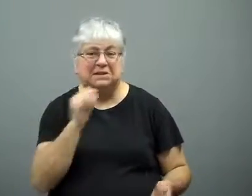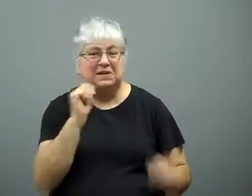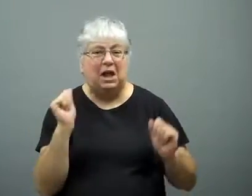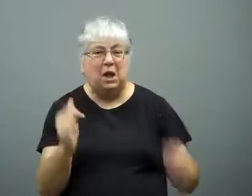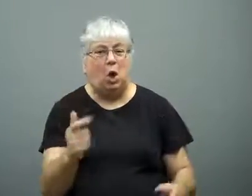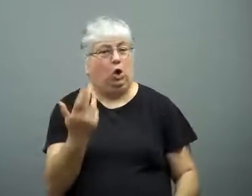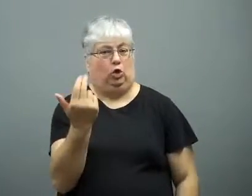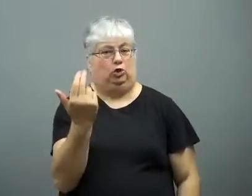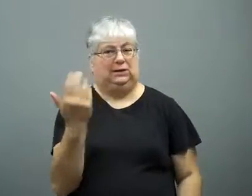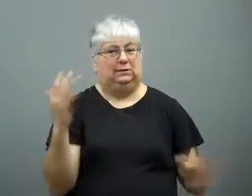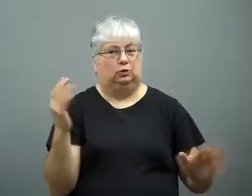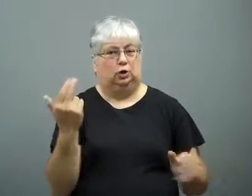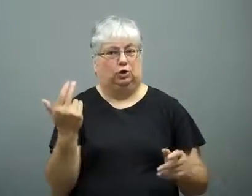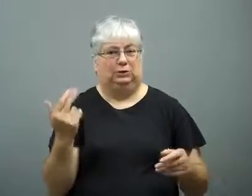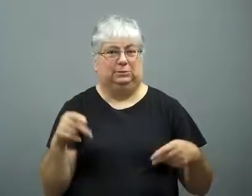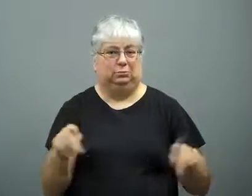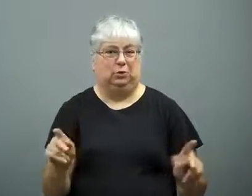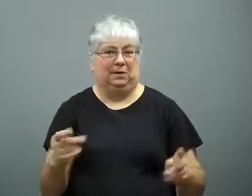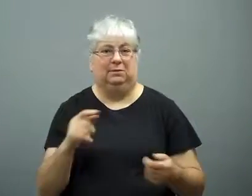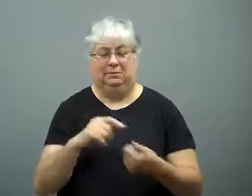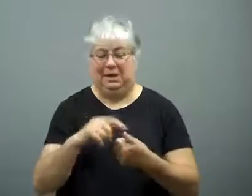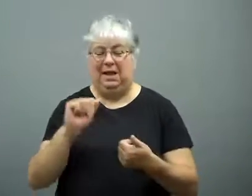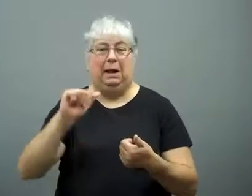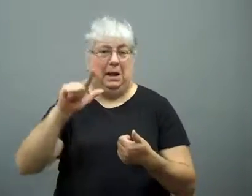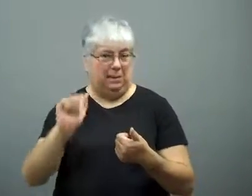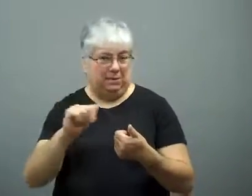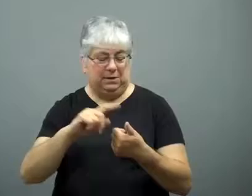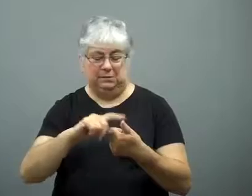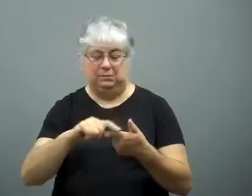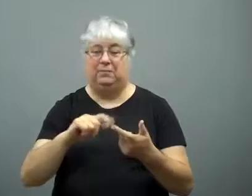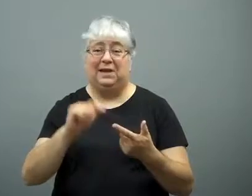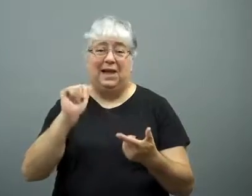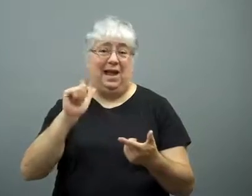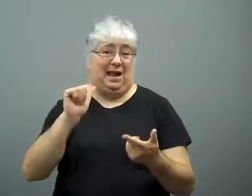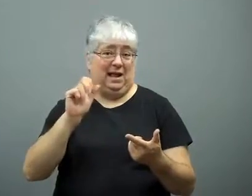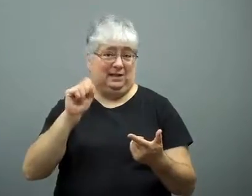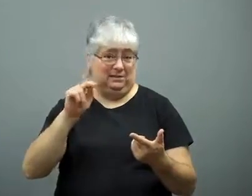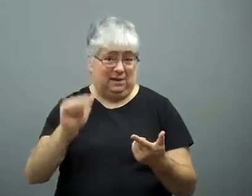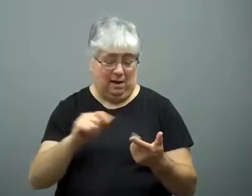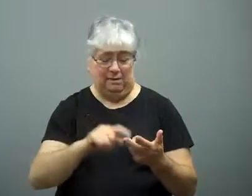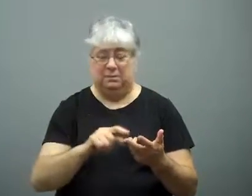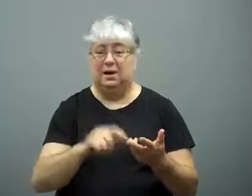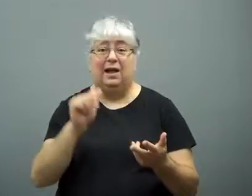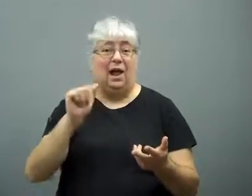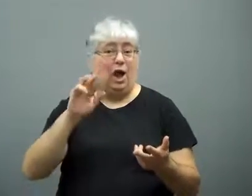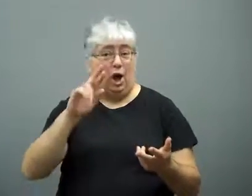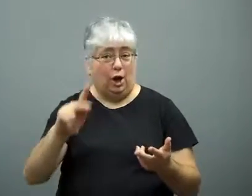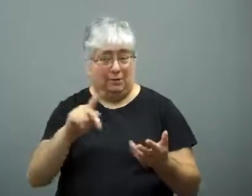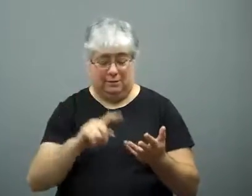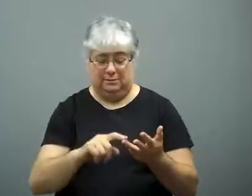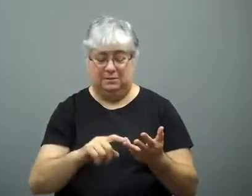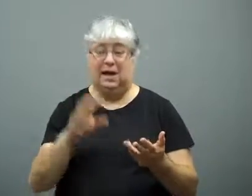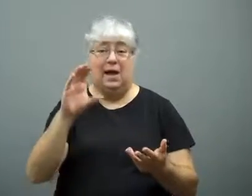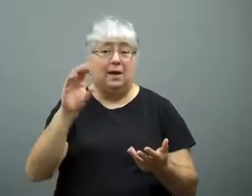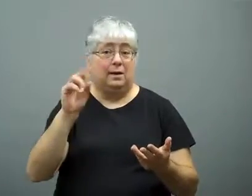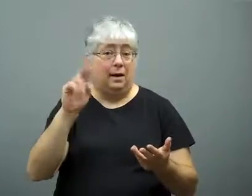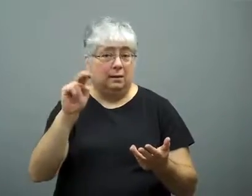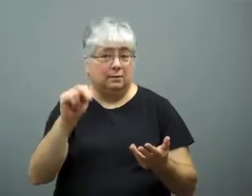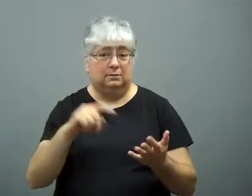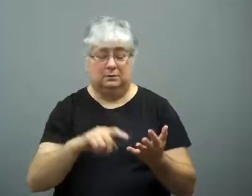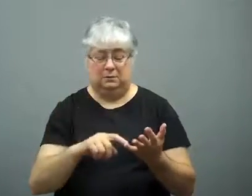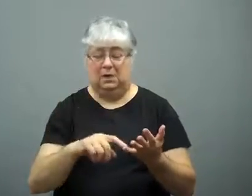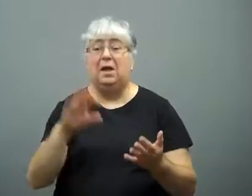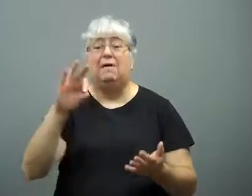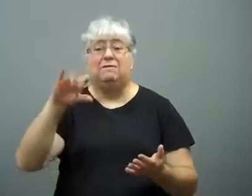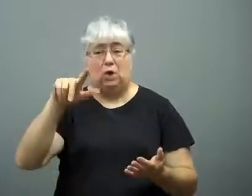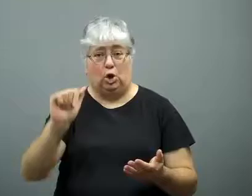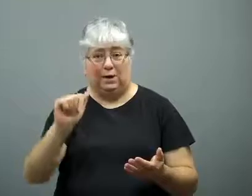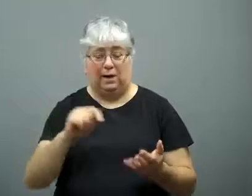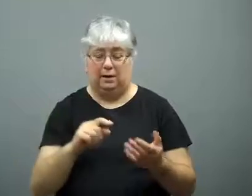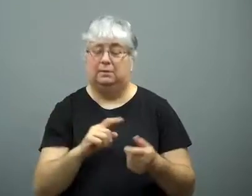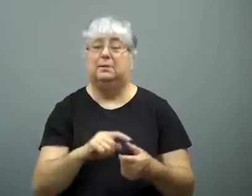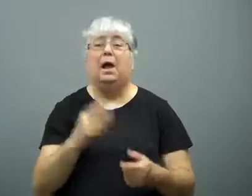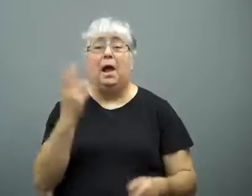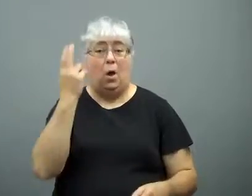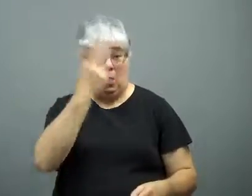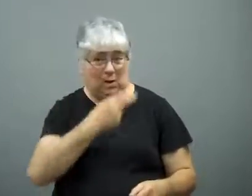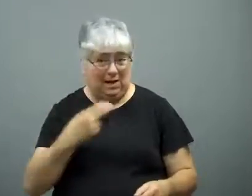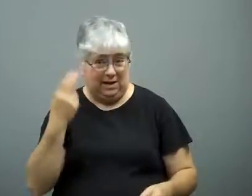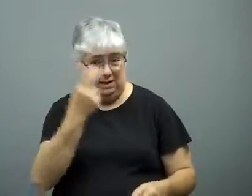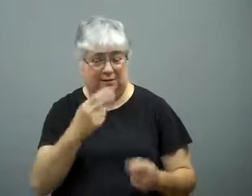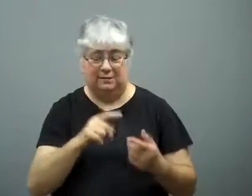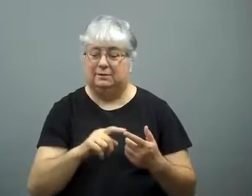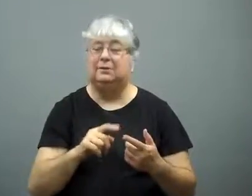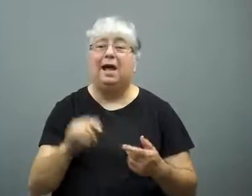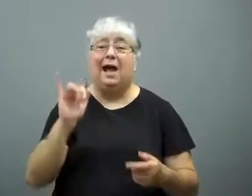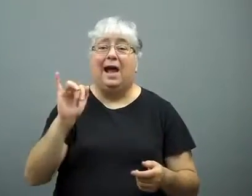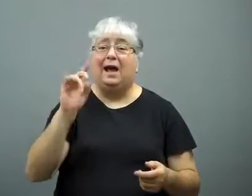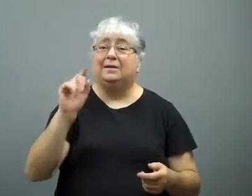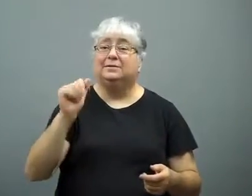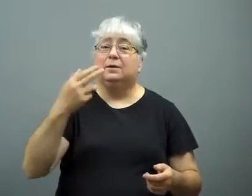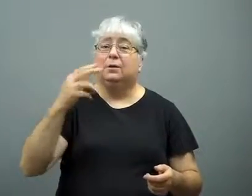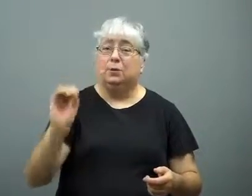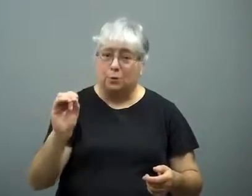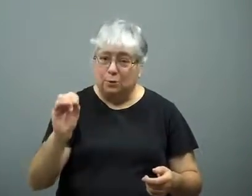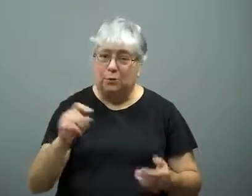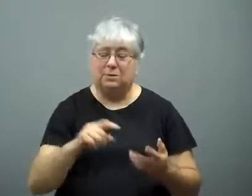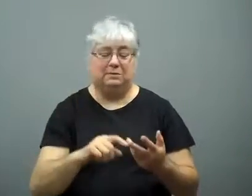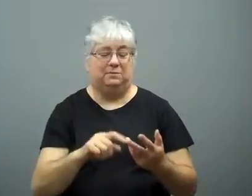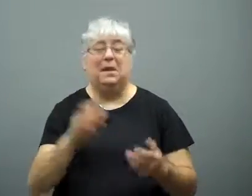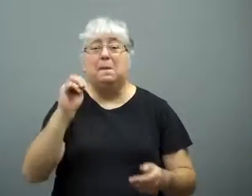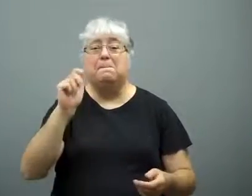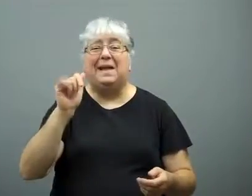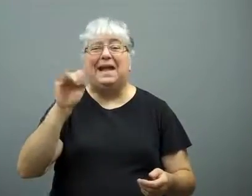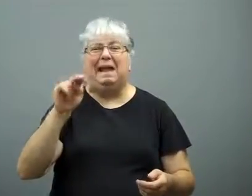Only 13 do. They are: Alabama, Alaska, Arkansas, Connecticut,